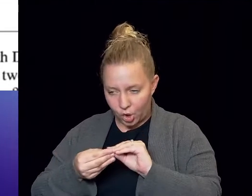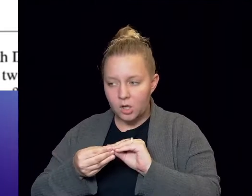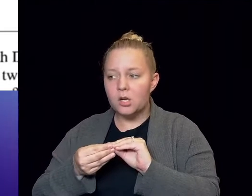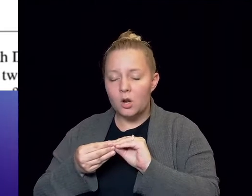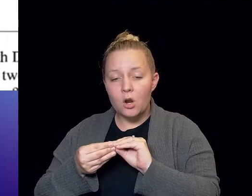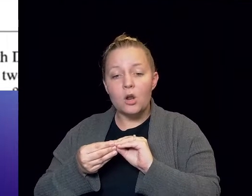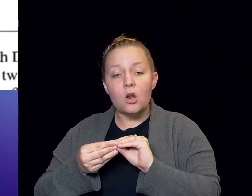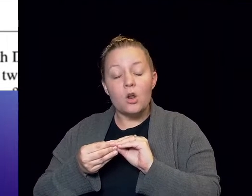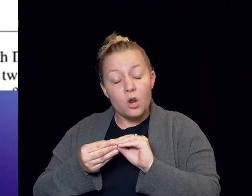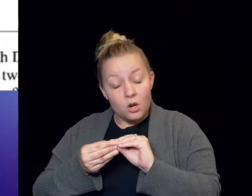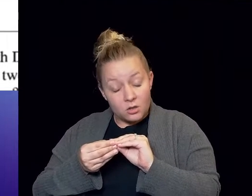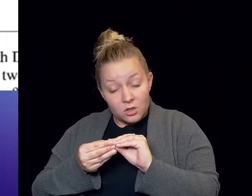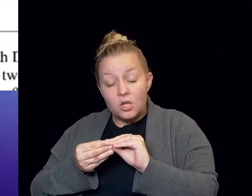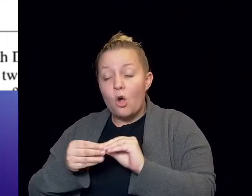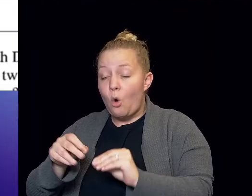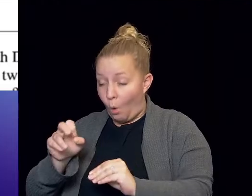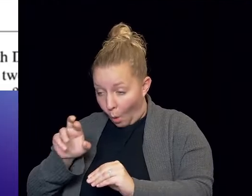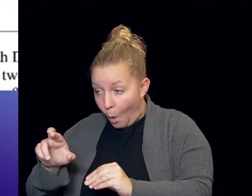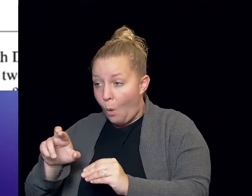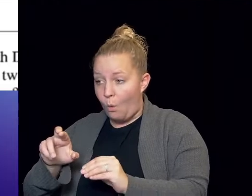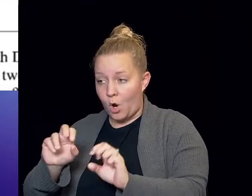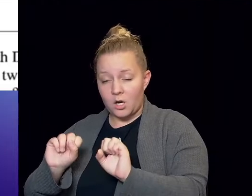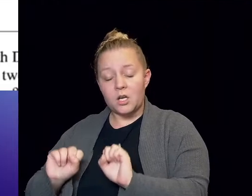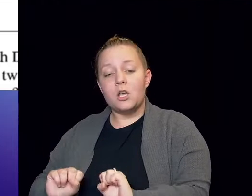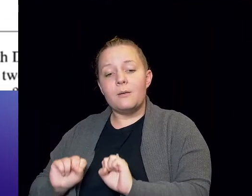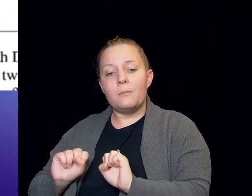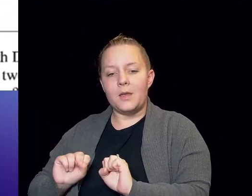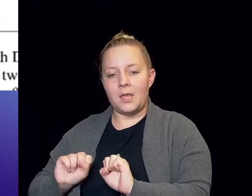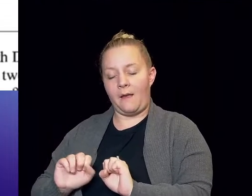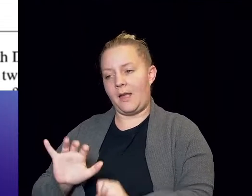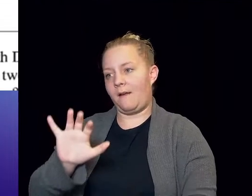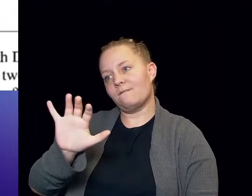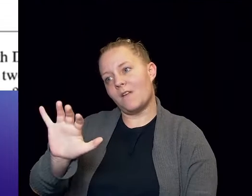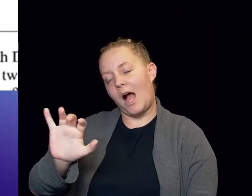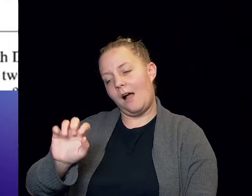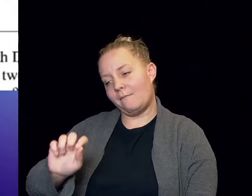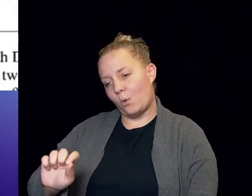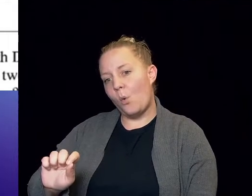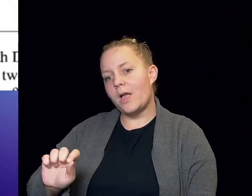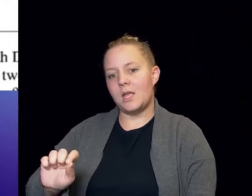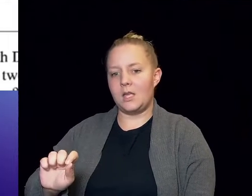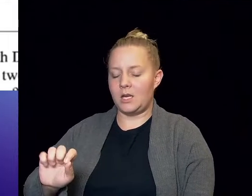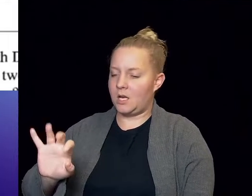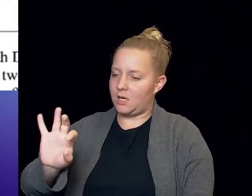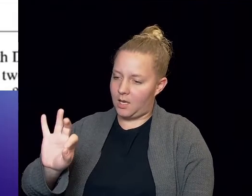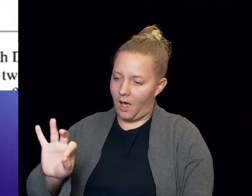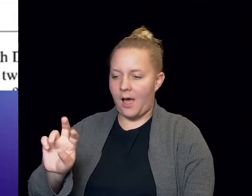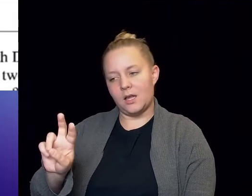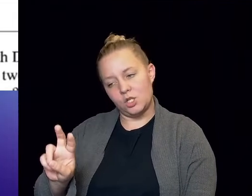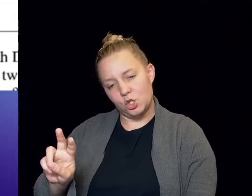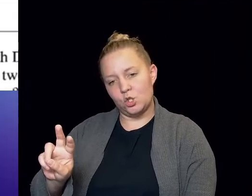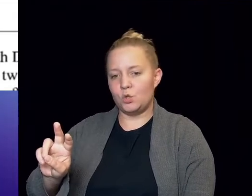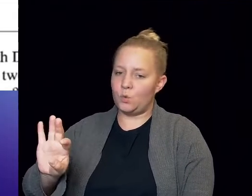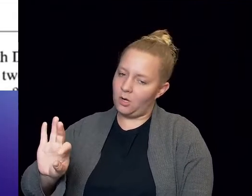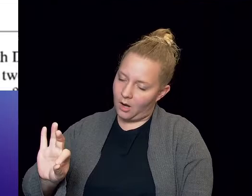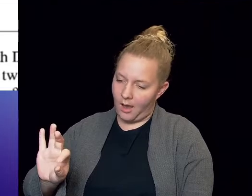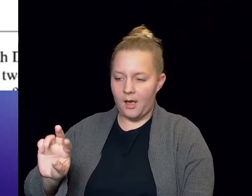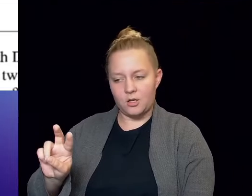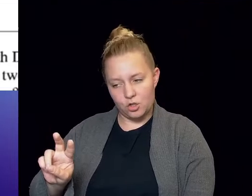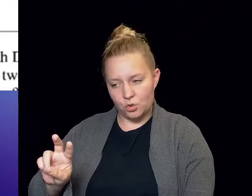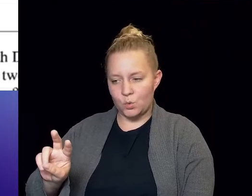Or, it could also be something like 5.929292